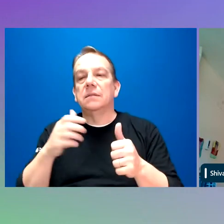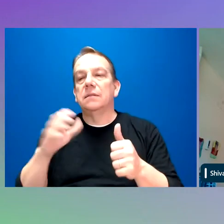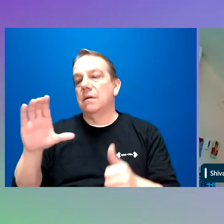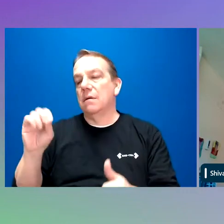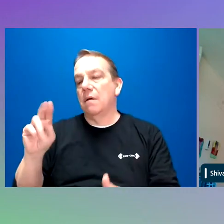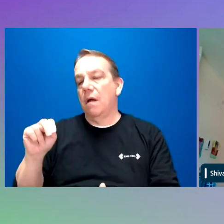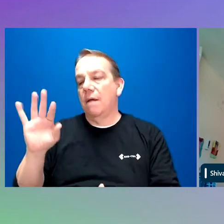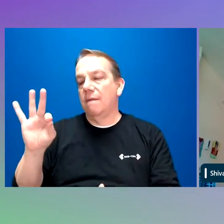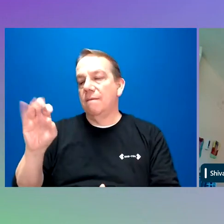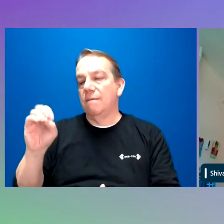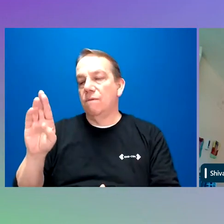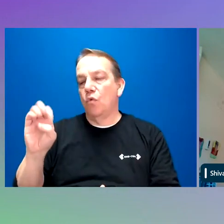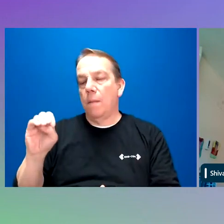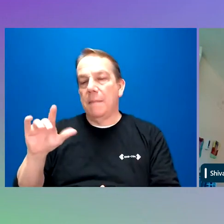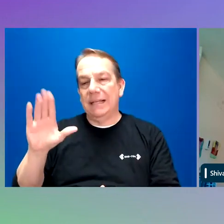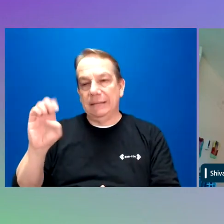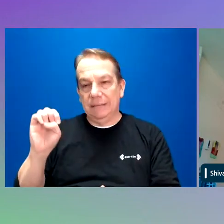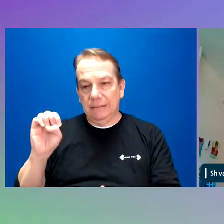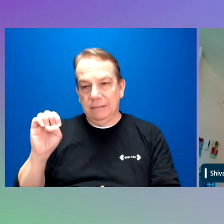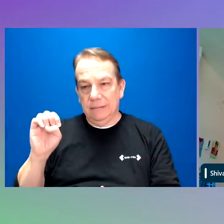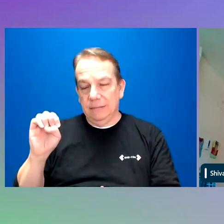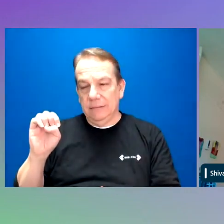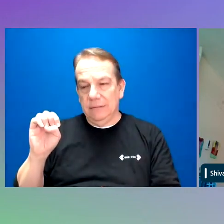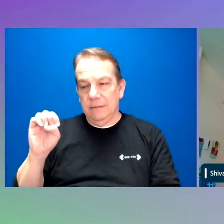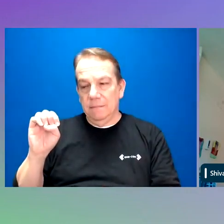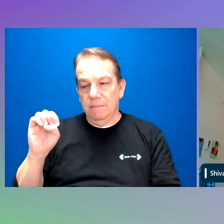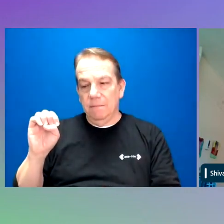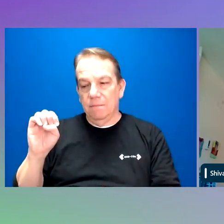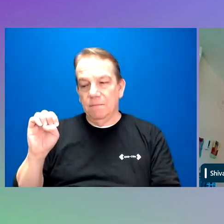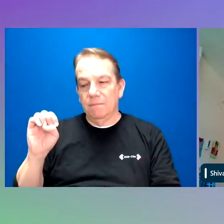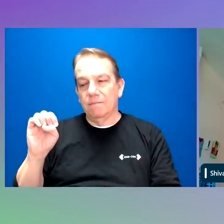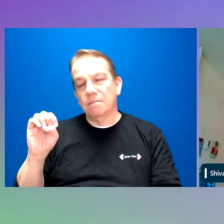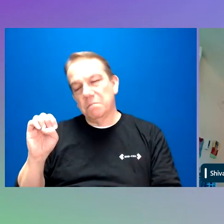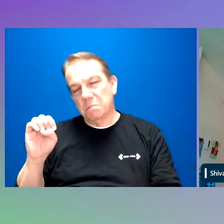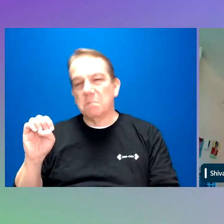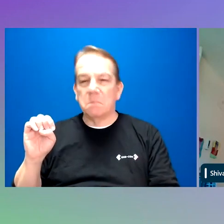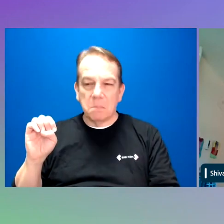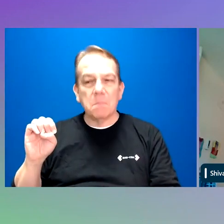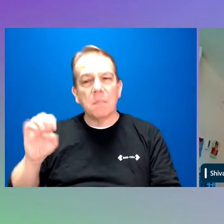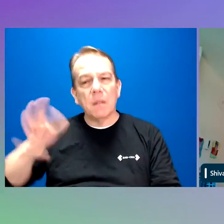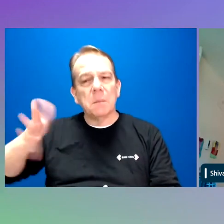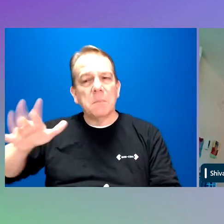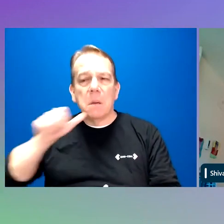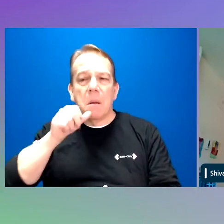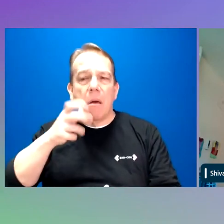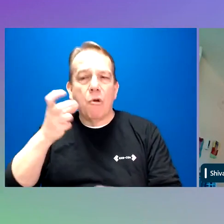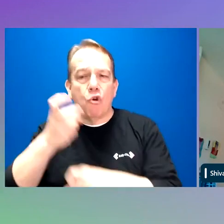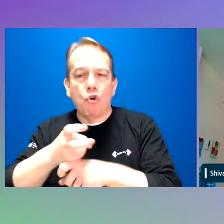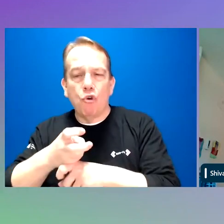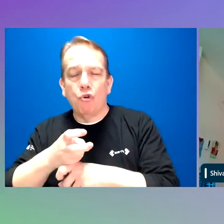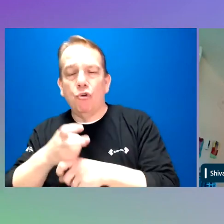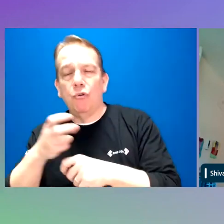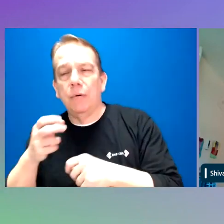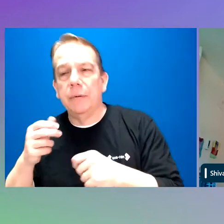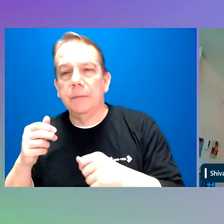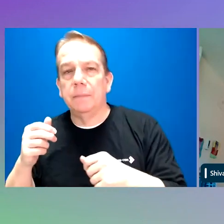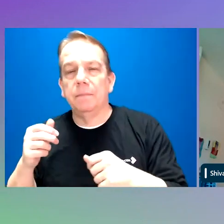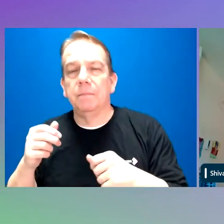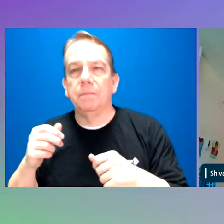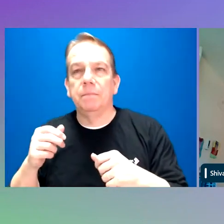, um, some somewhat easy in the